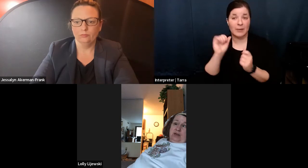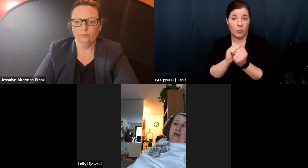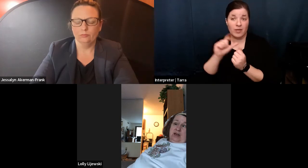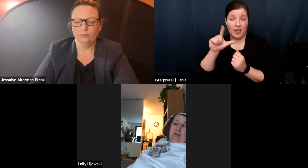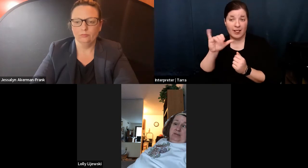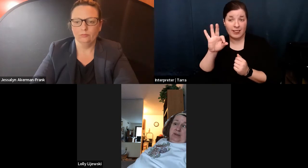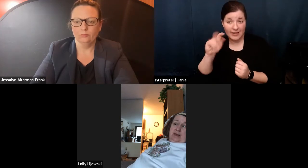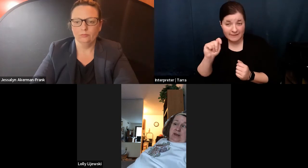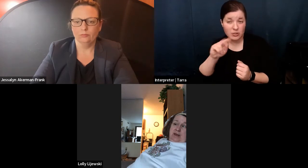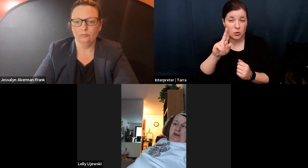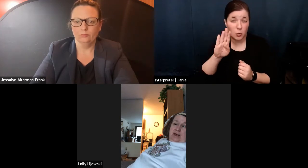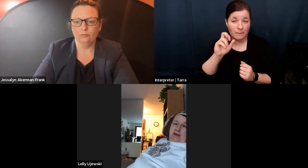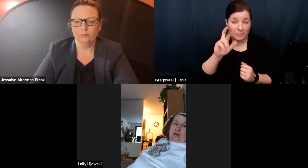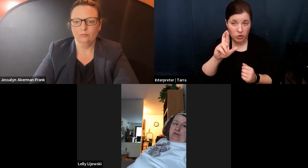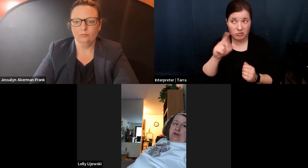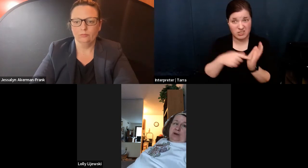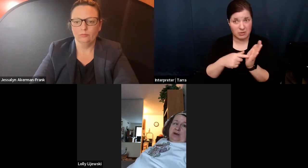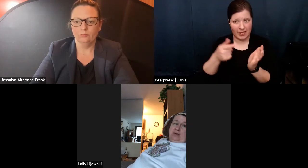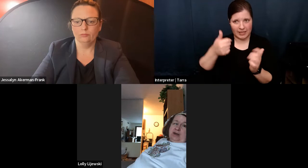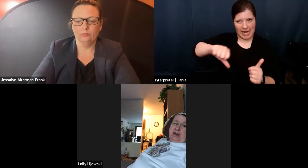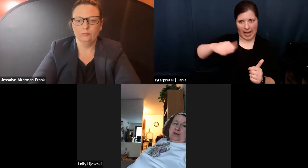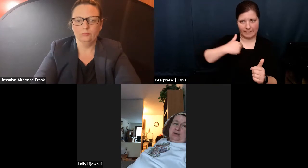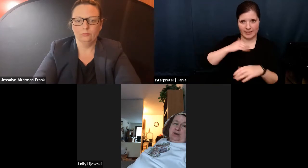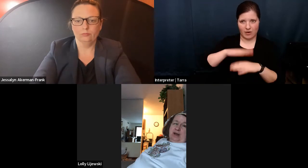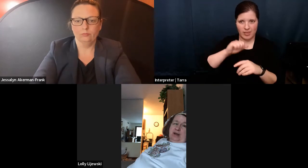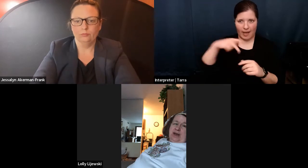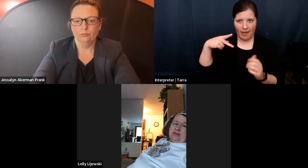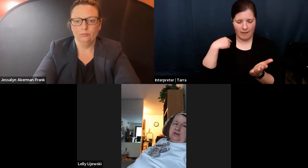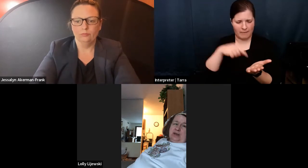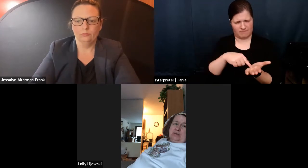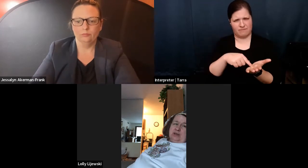because I use a guide dog.